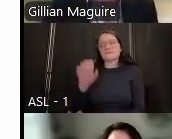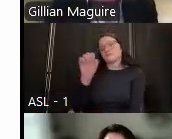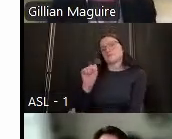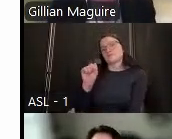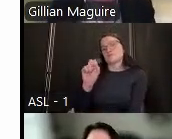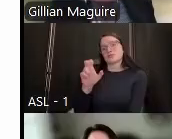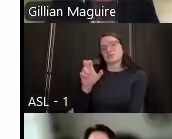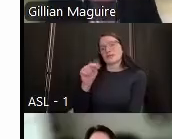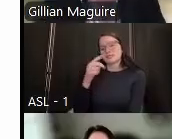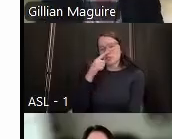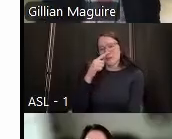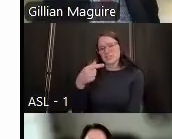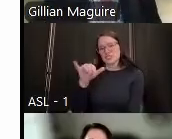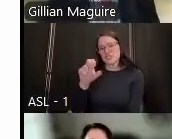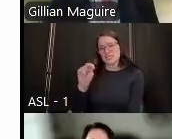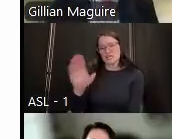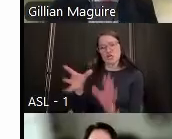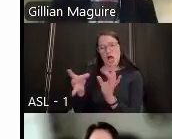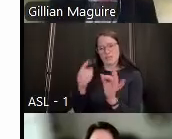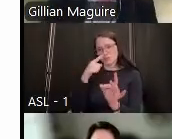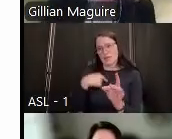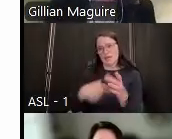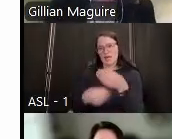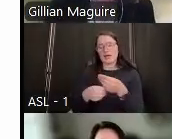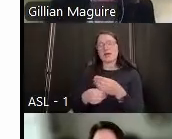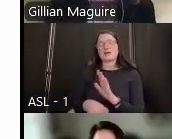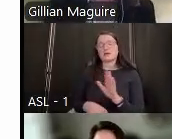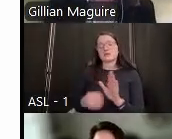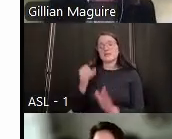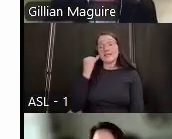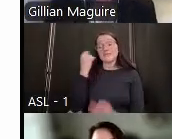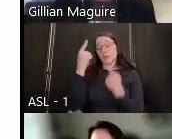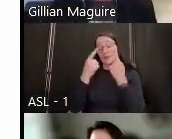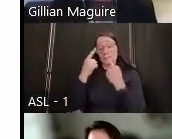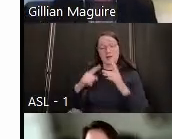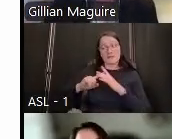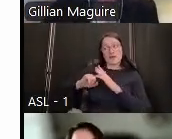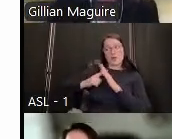briefly. If you think about the original story and you think about that champion from Microsoft that